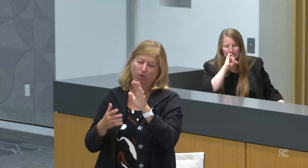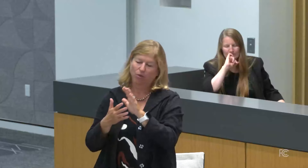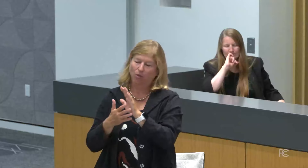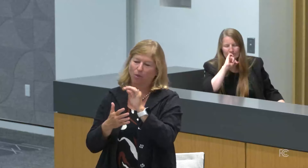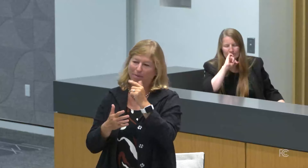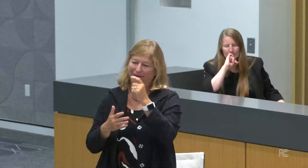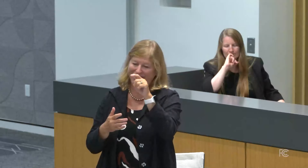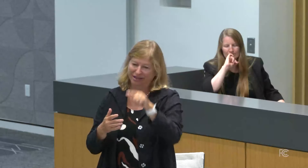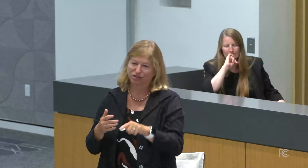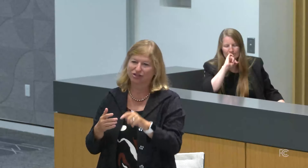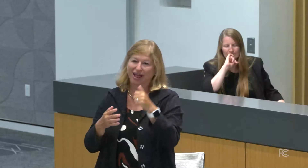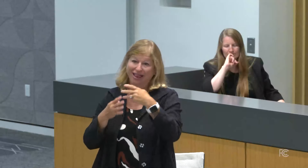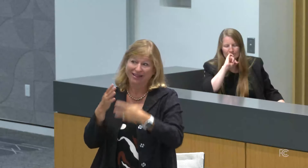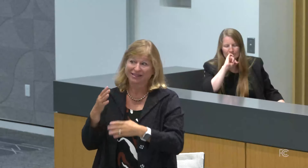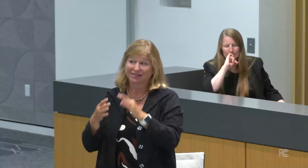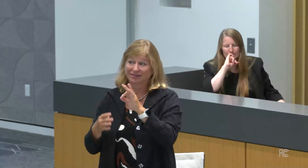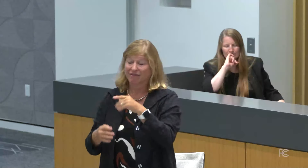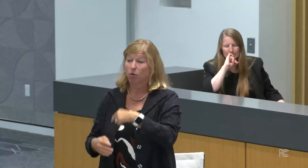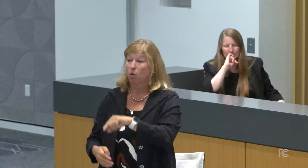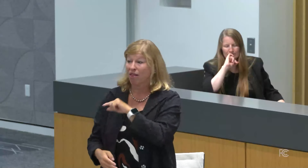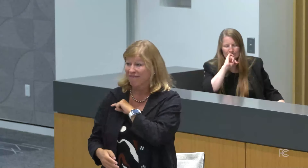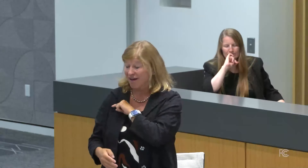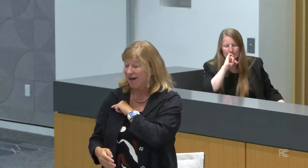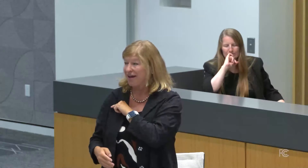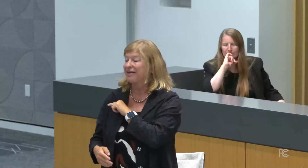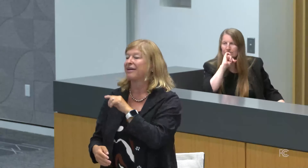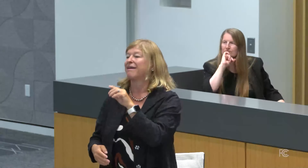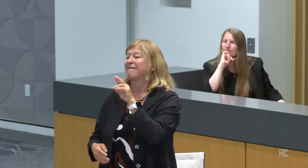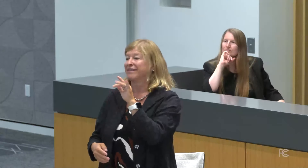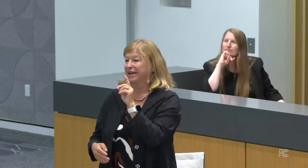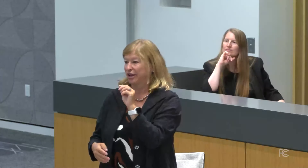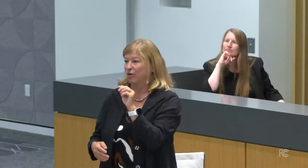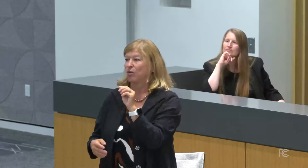NEXT QUESTION IS, WHAT PLATFORMS ARE AVAILABLE IF